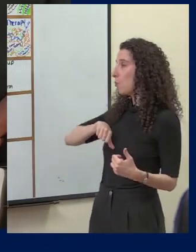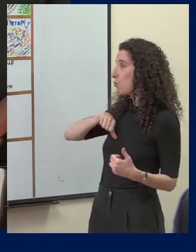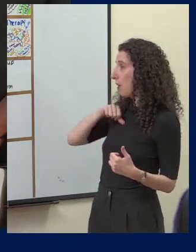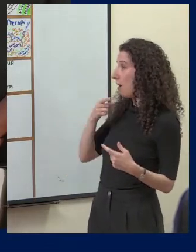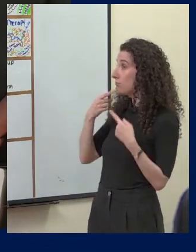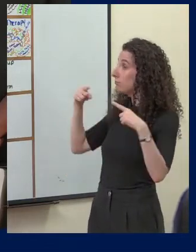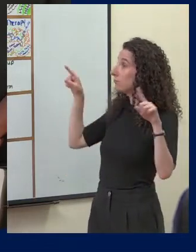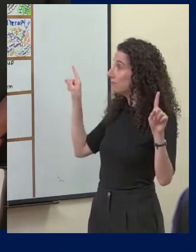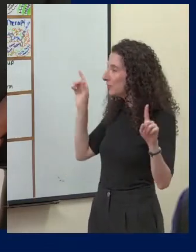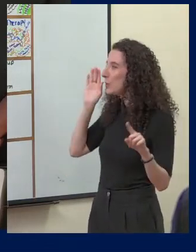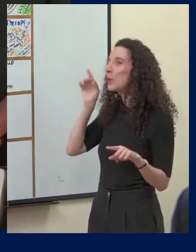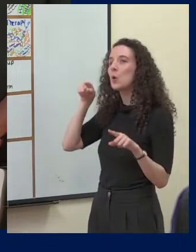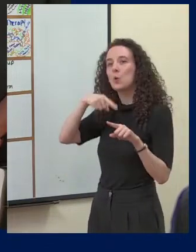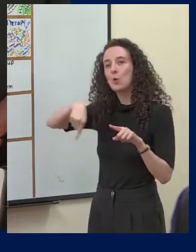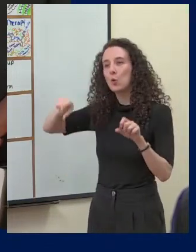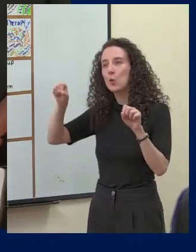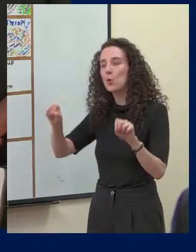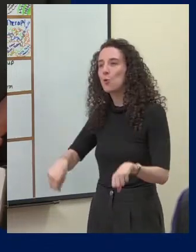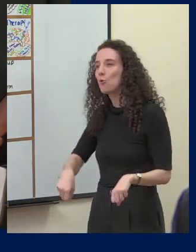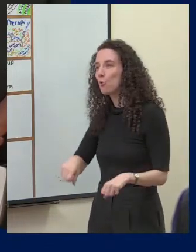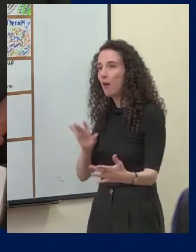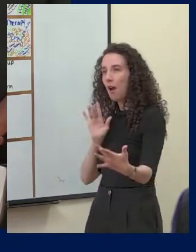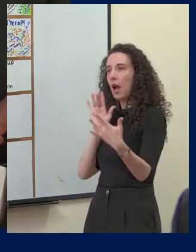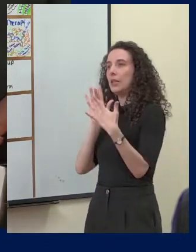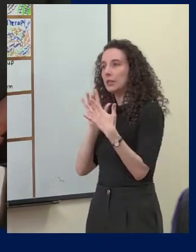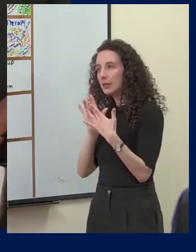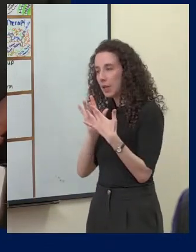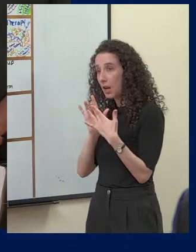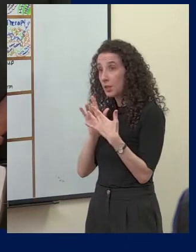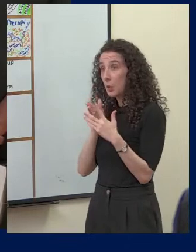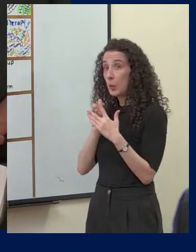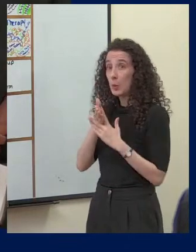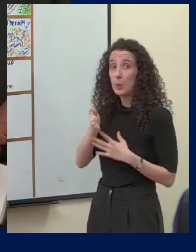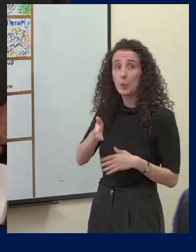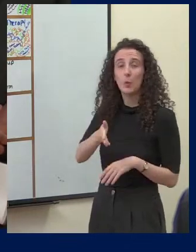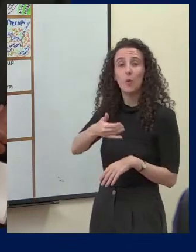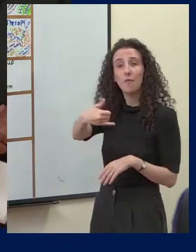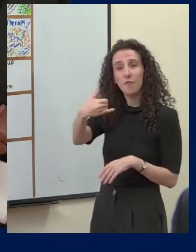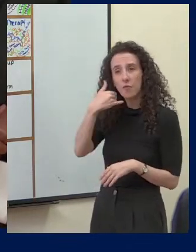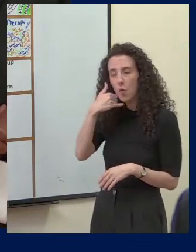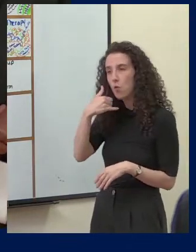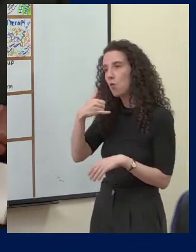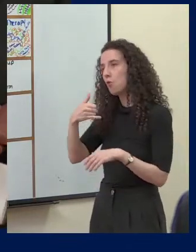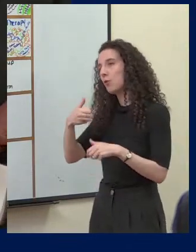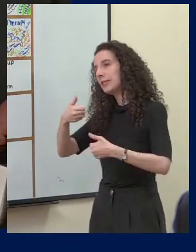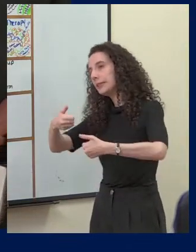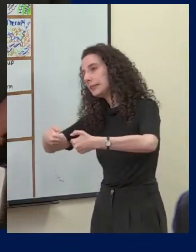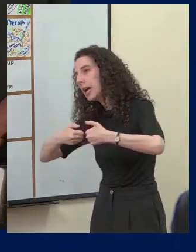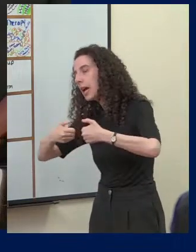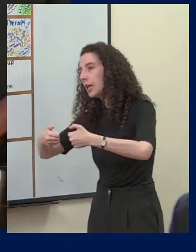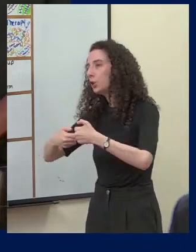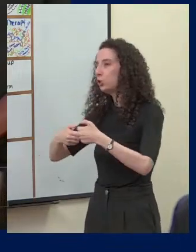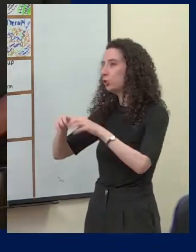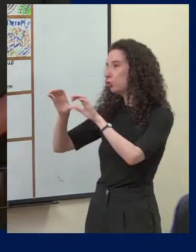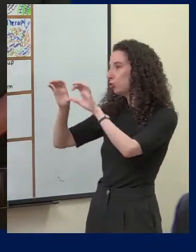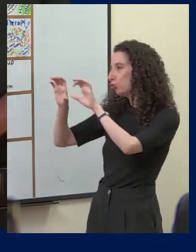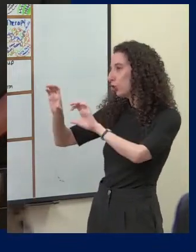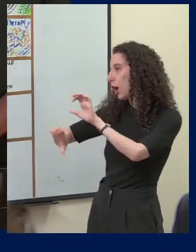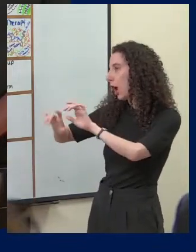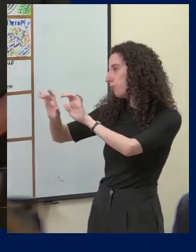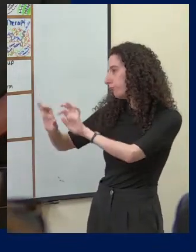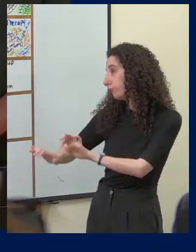who will speak to you by phone, text or chat in English, but as of today, you can reach